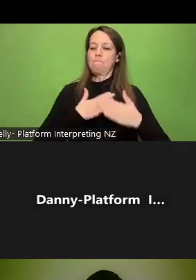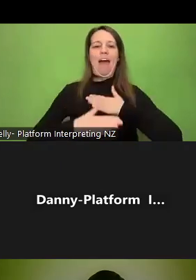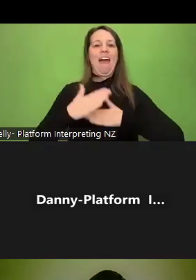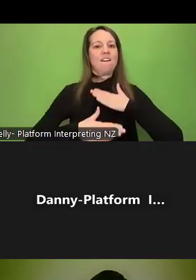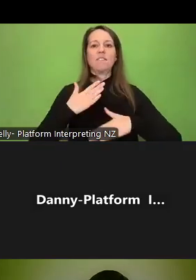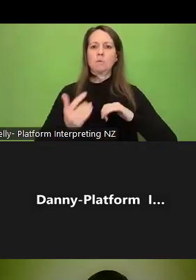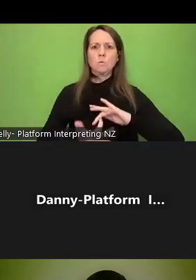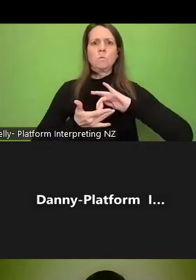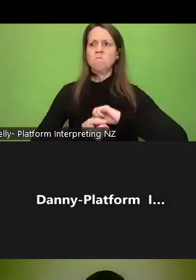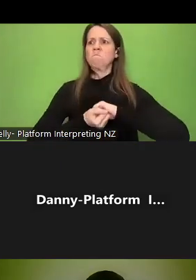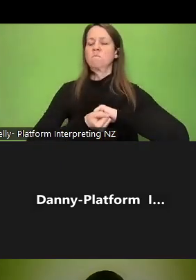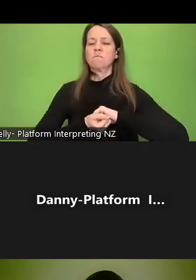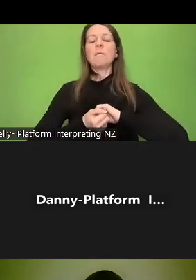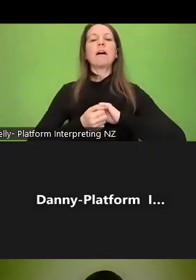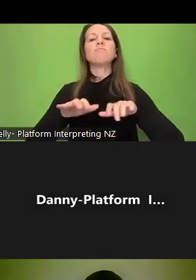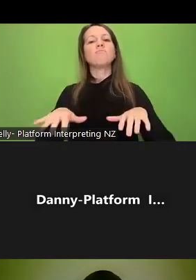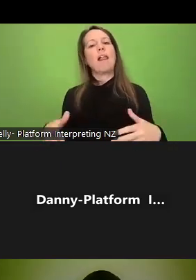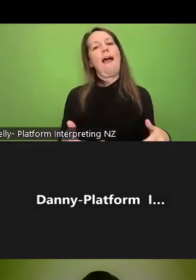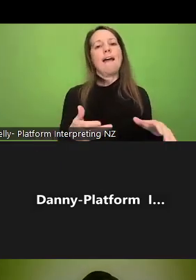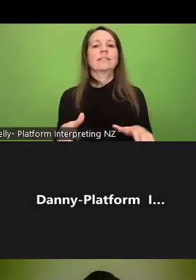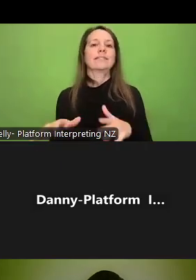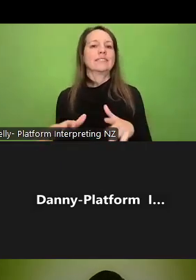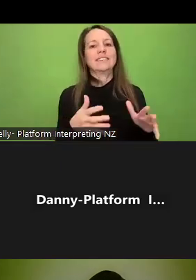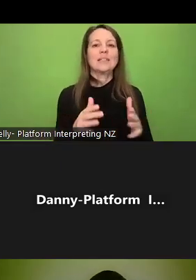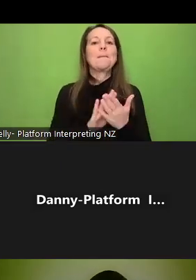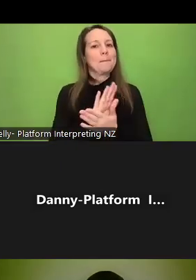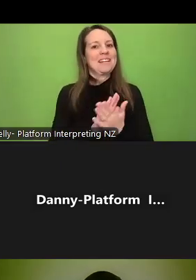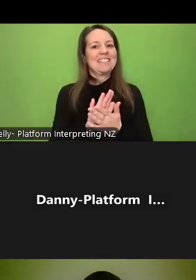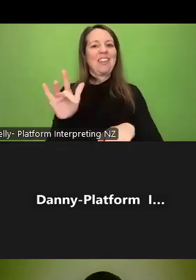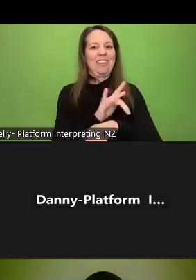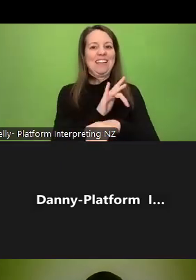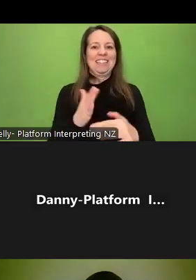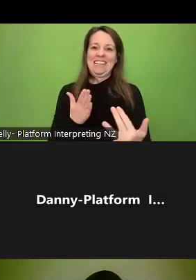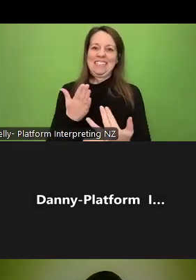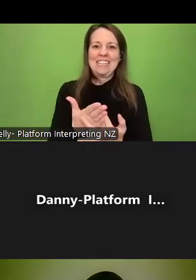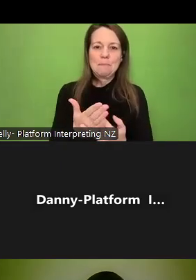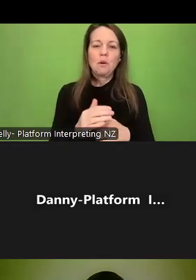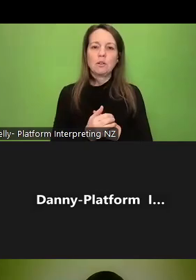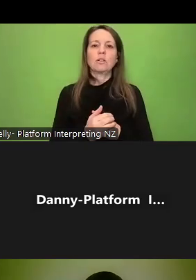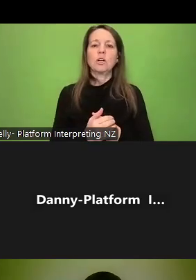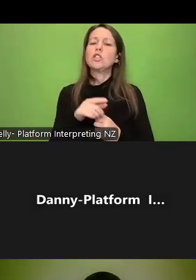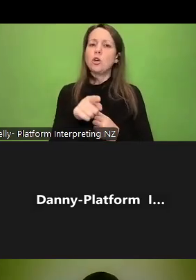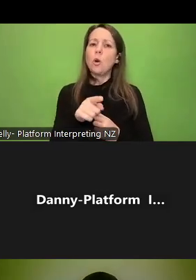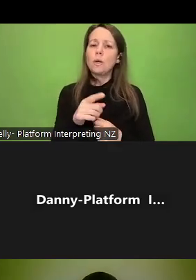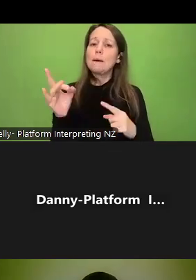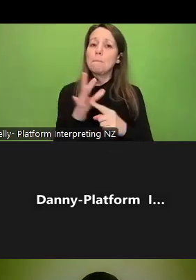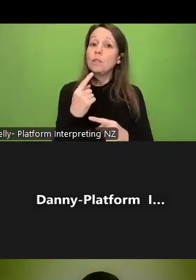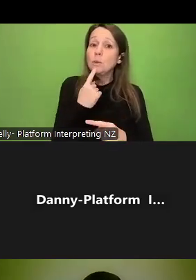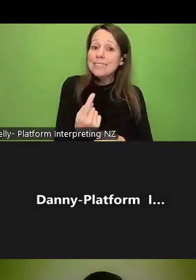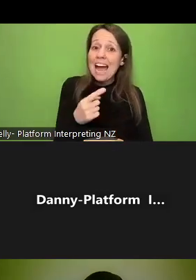It is, of course, important to note that nothing has changed to make the experience less than a standard show.